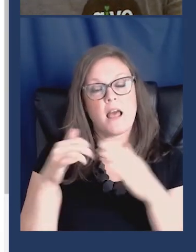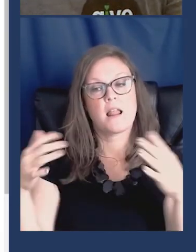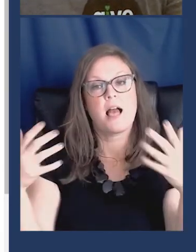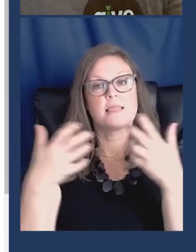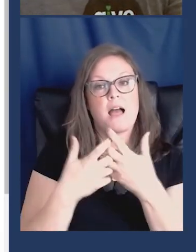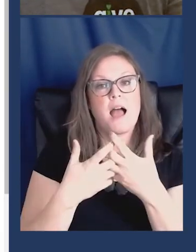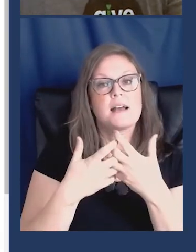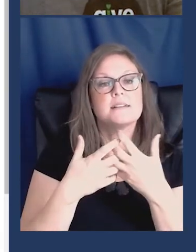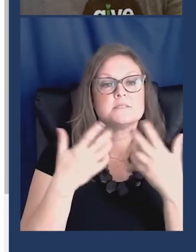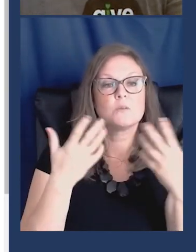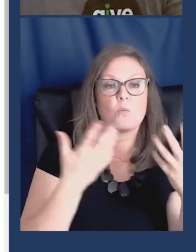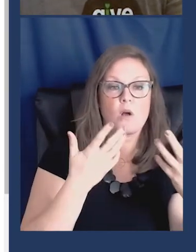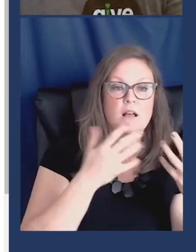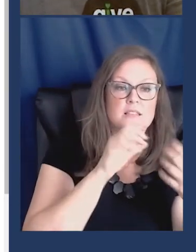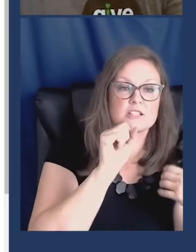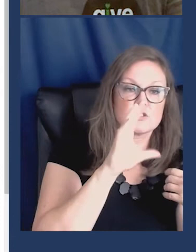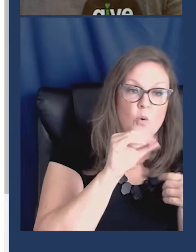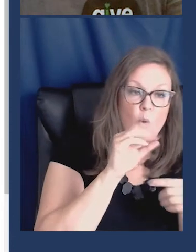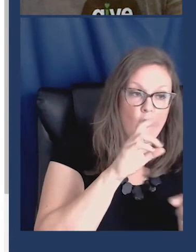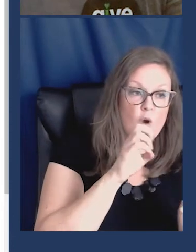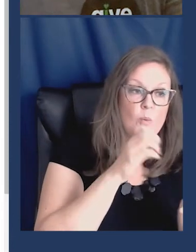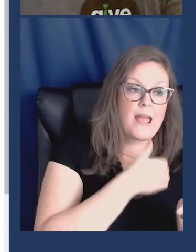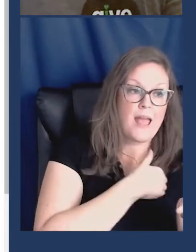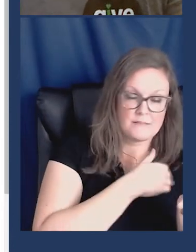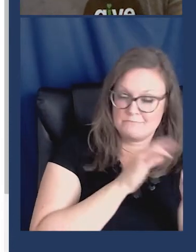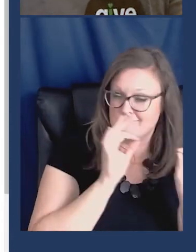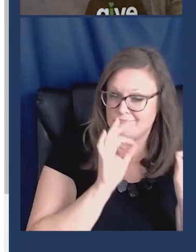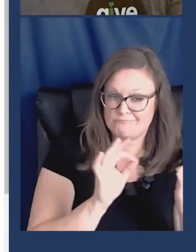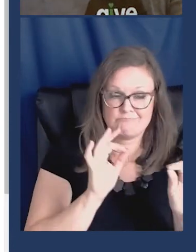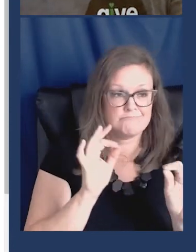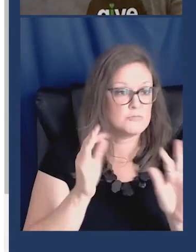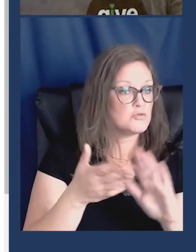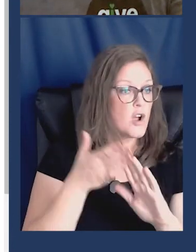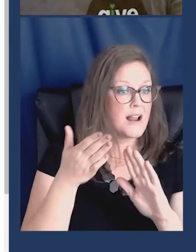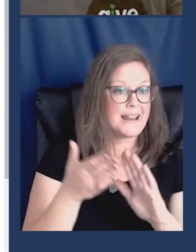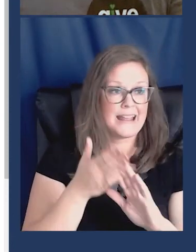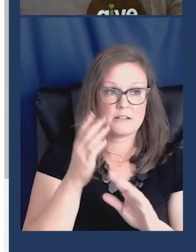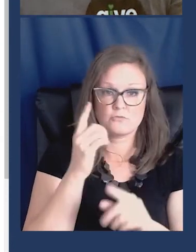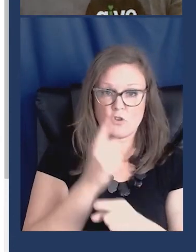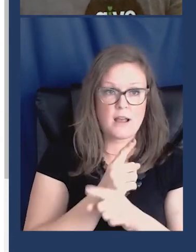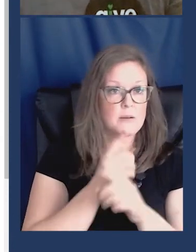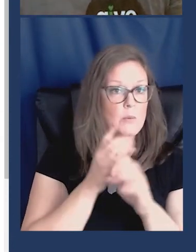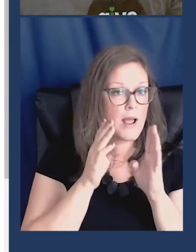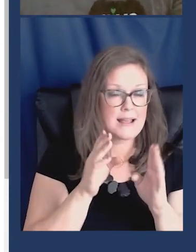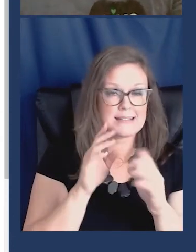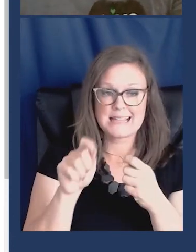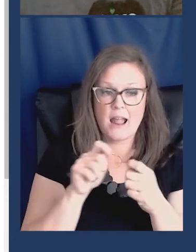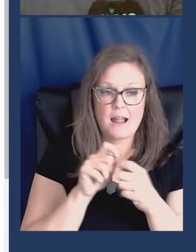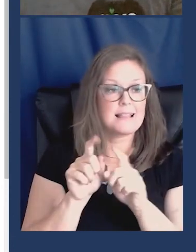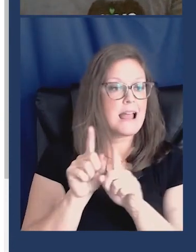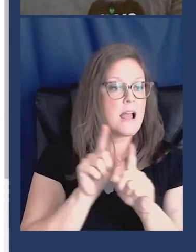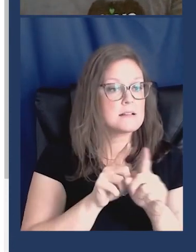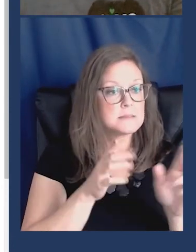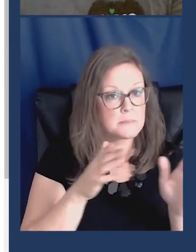so everything seems to be going exactly as planned. OK. Next step in displaying our leaderboard.